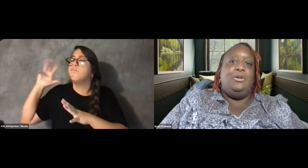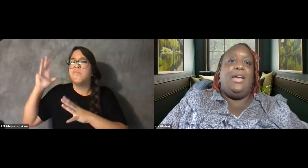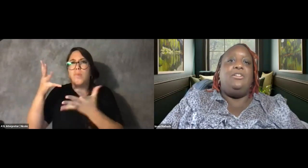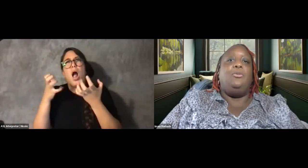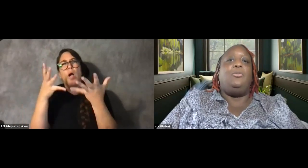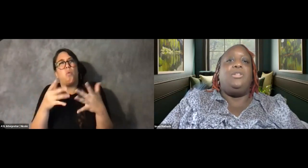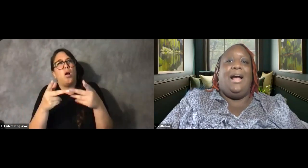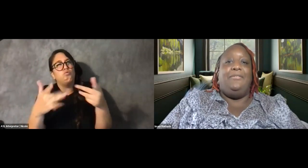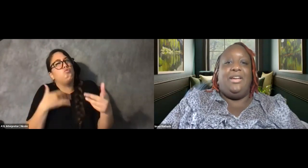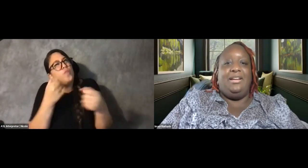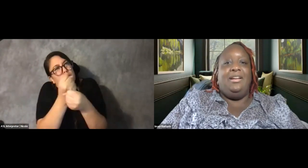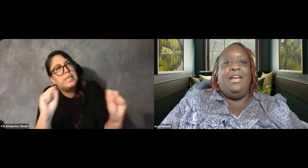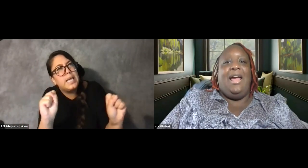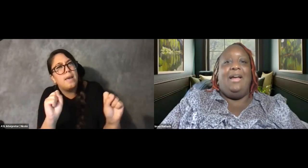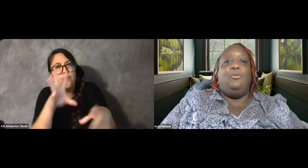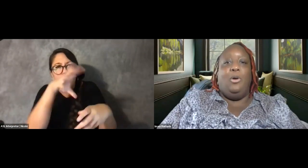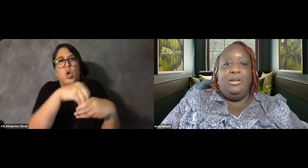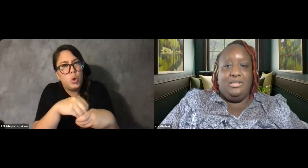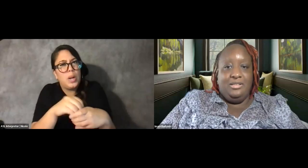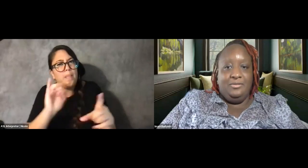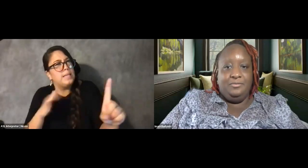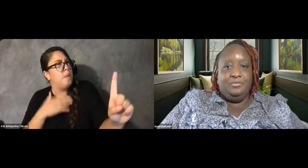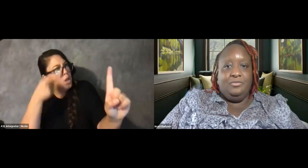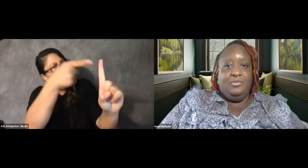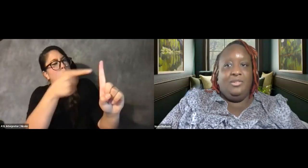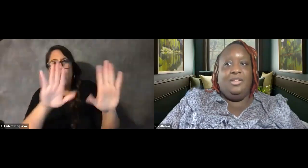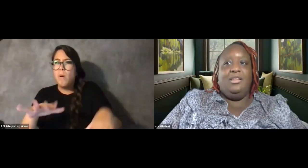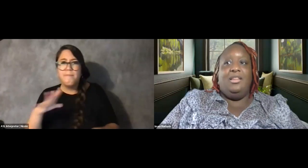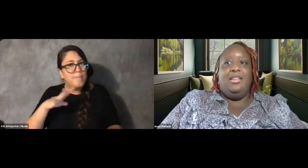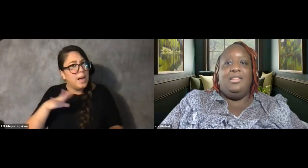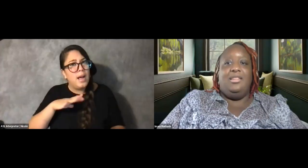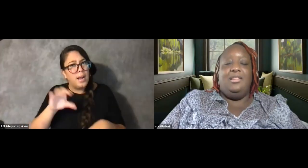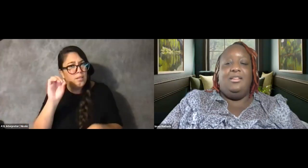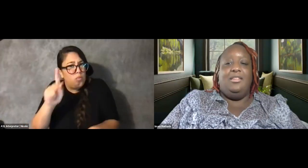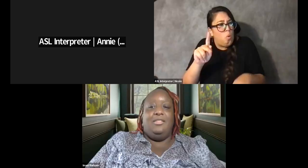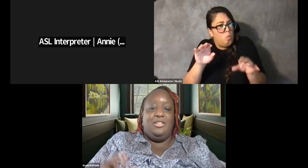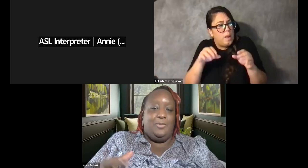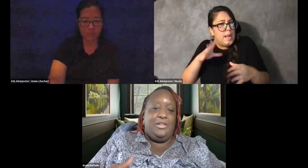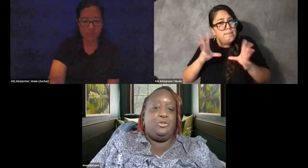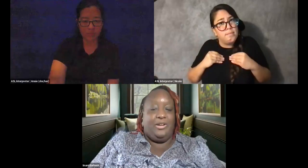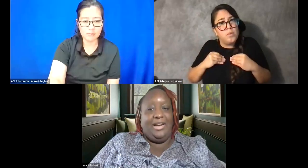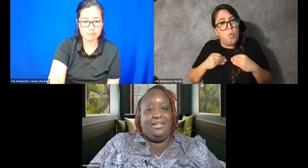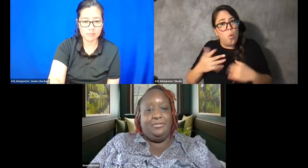It's OK to advocate and want the space you create.